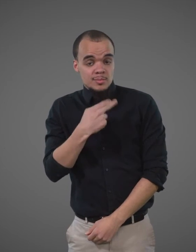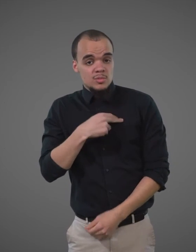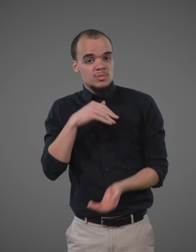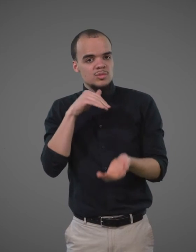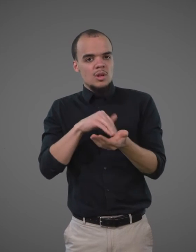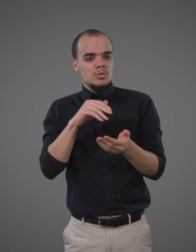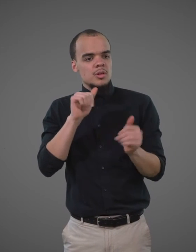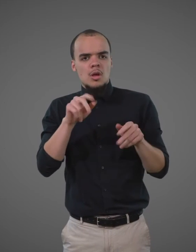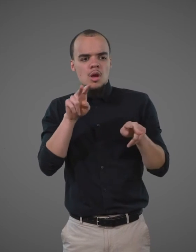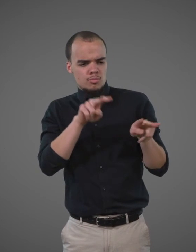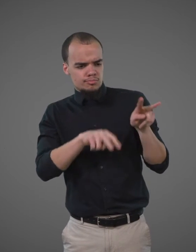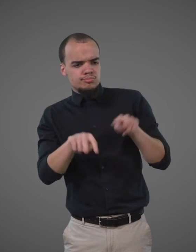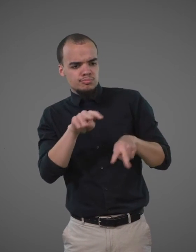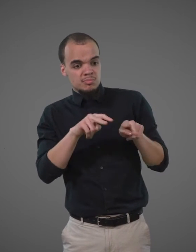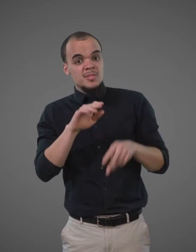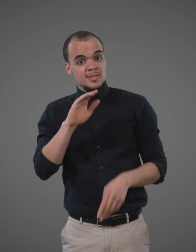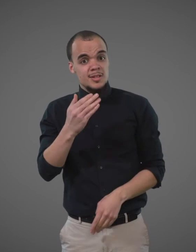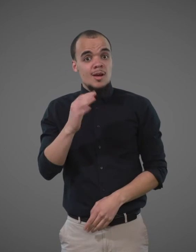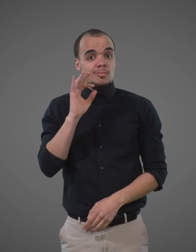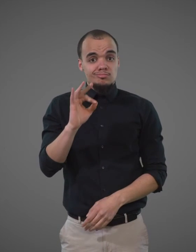If the doctor looks you over and thinks you're fine,